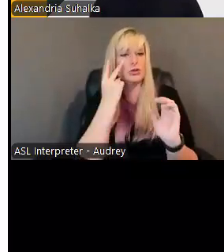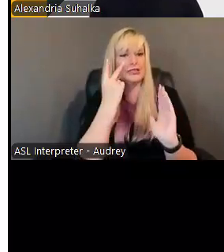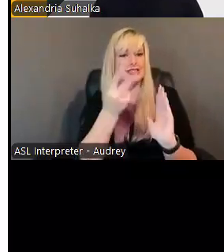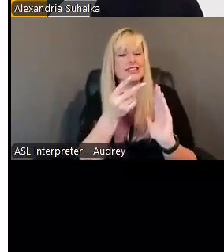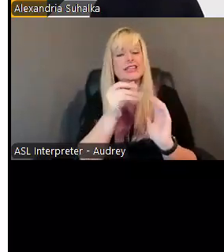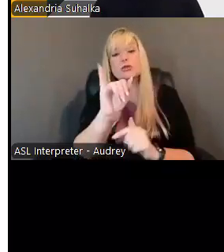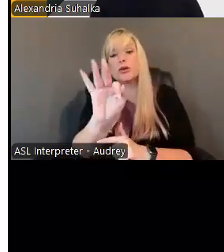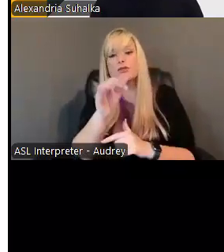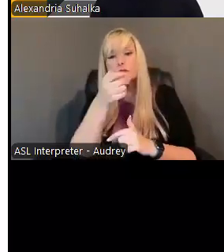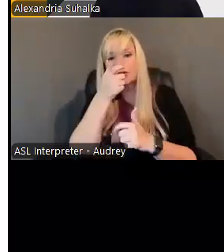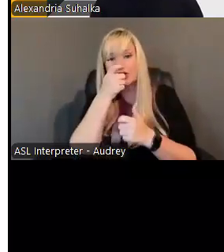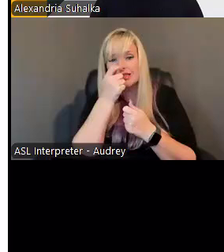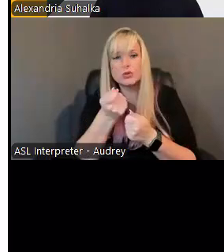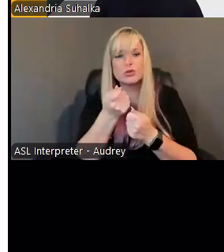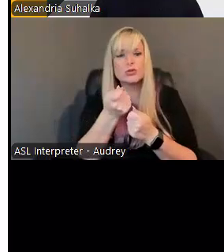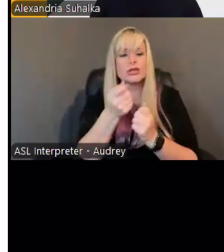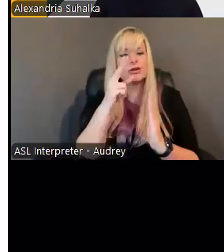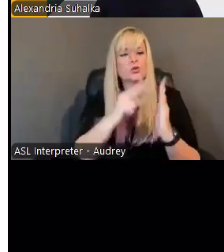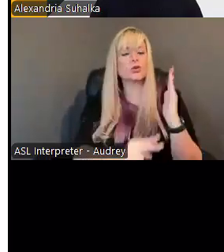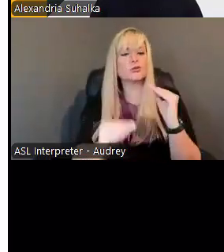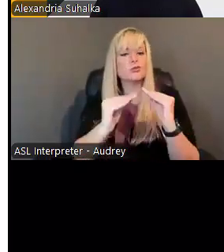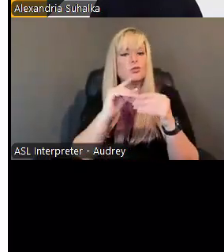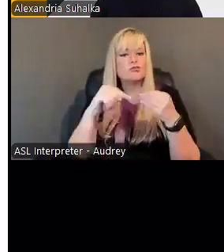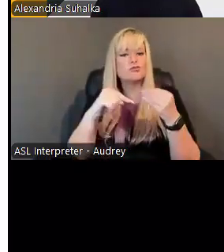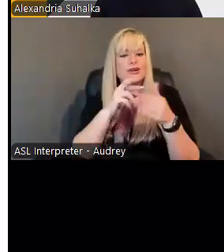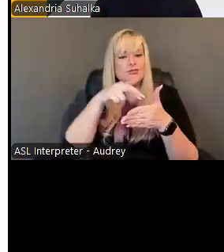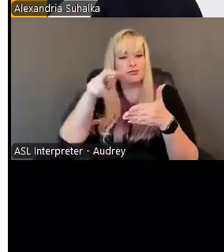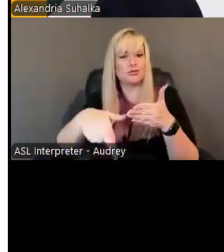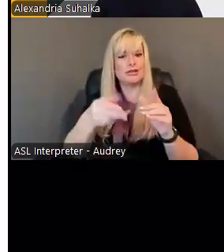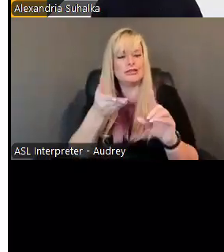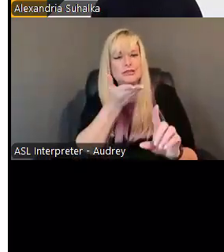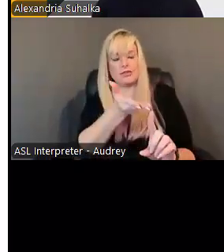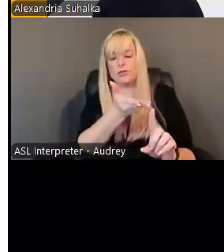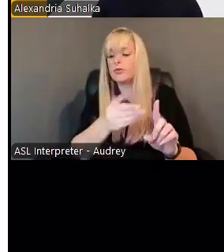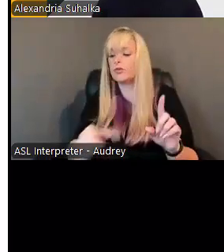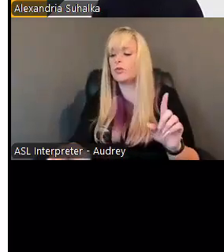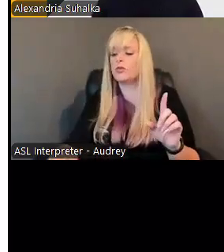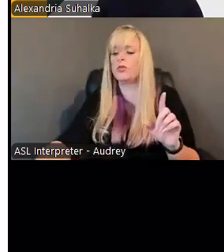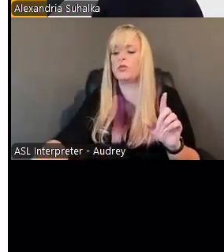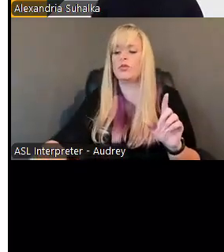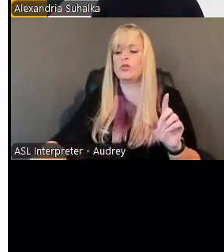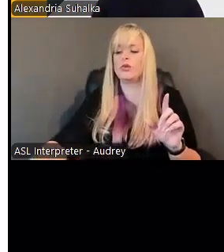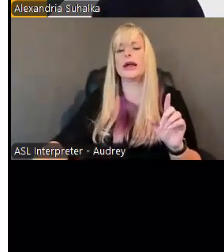seeing what those results were. And I'm going to tell you a little bit about what they were.